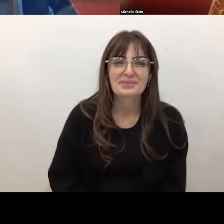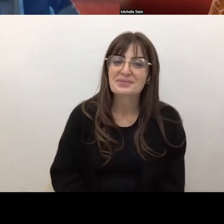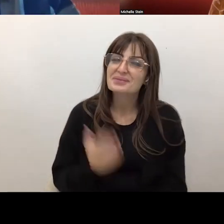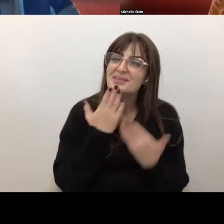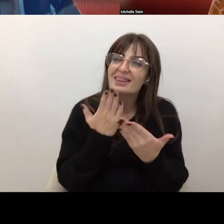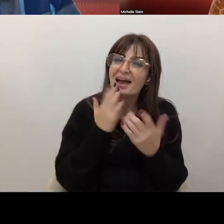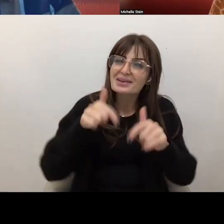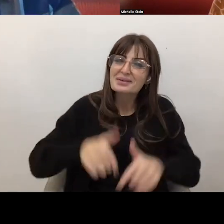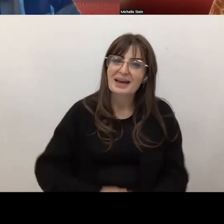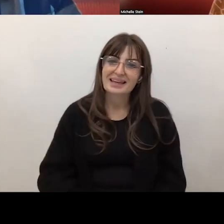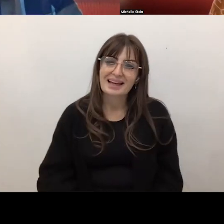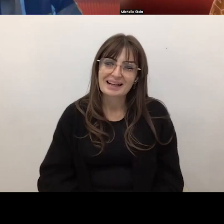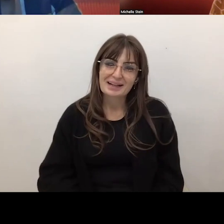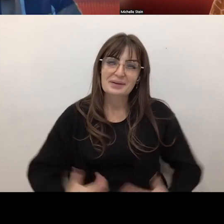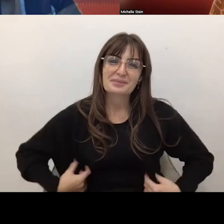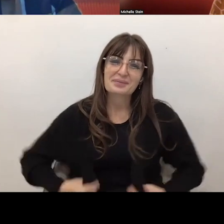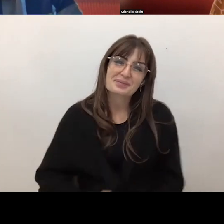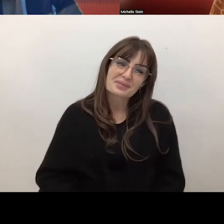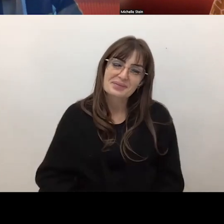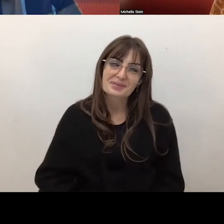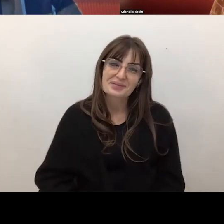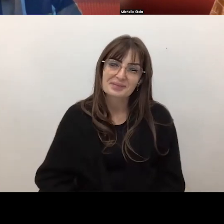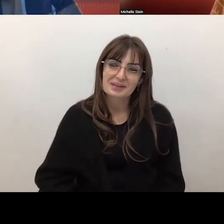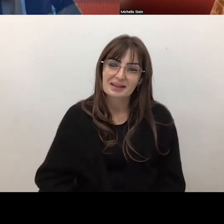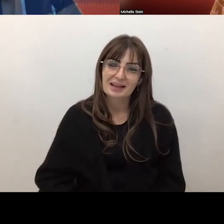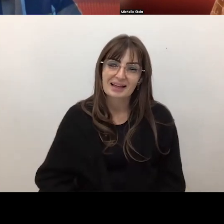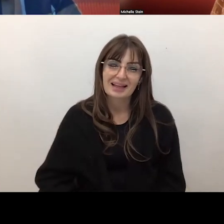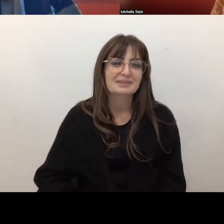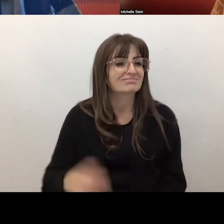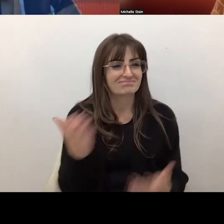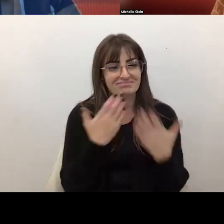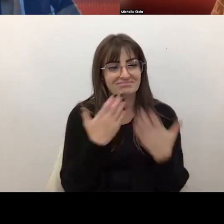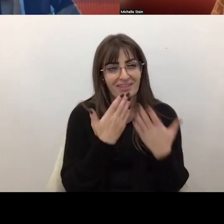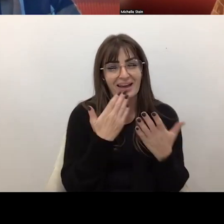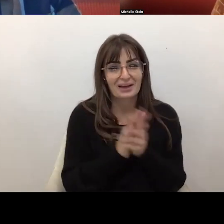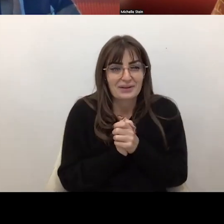joining us and for today's workshop. >> Thank you so much. I am delighted to be